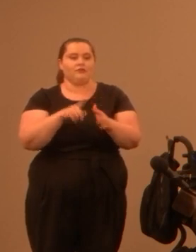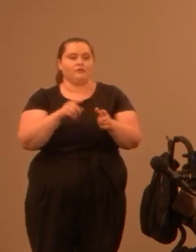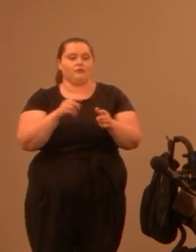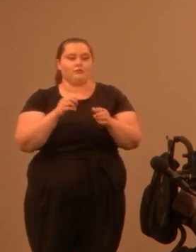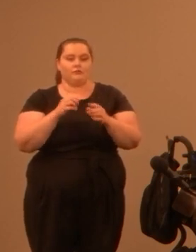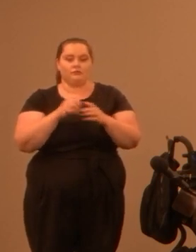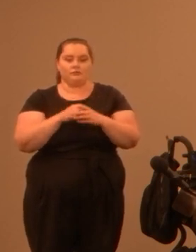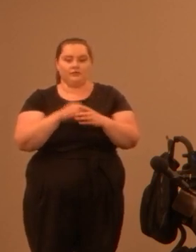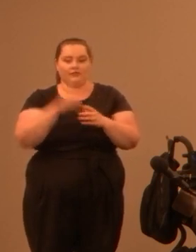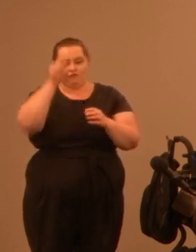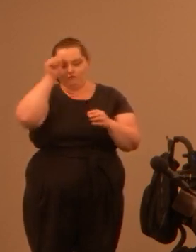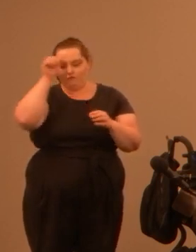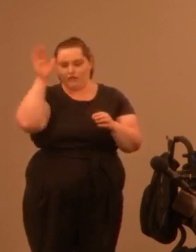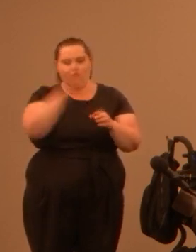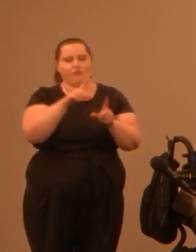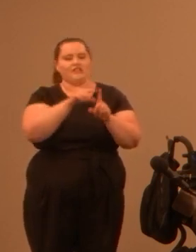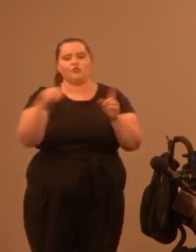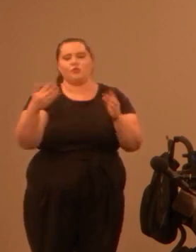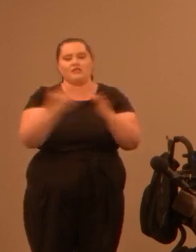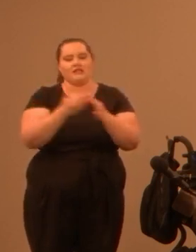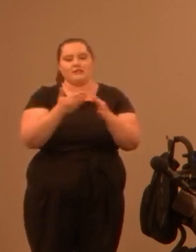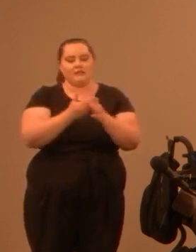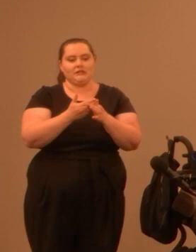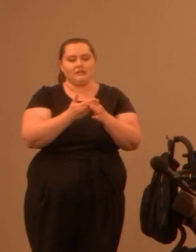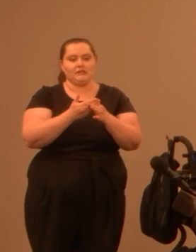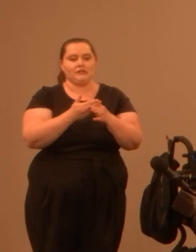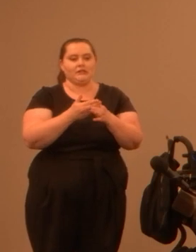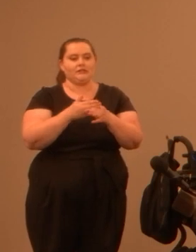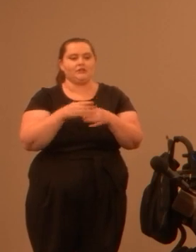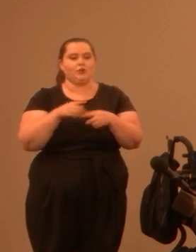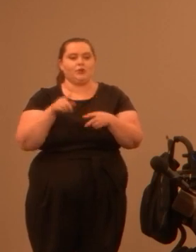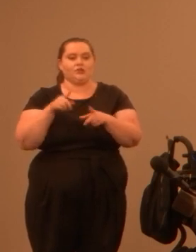In addition to being credited as the founder of the digital accessible